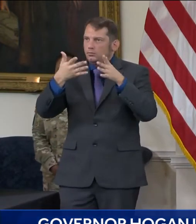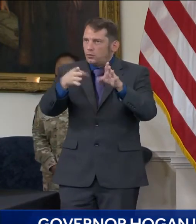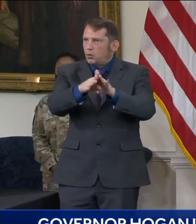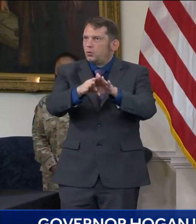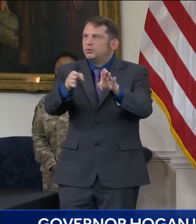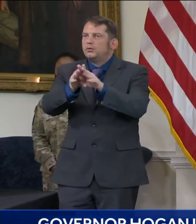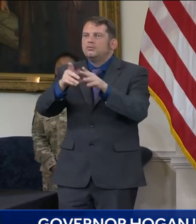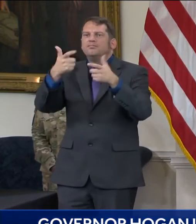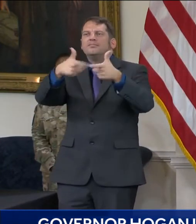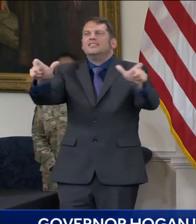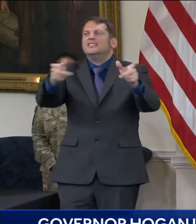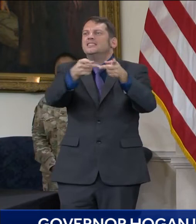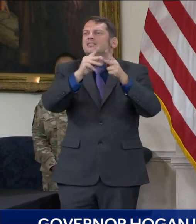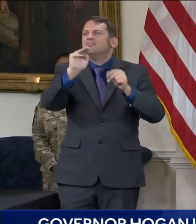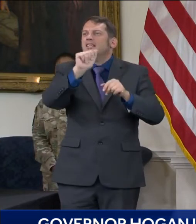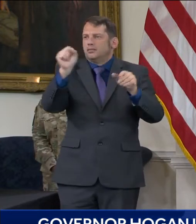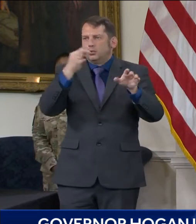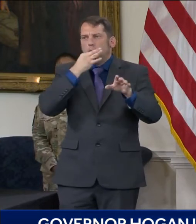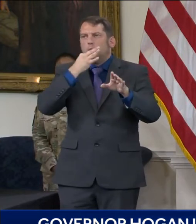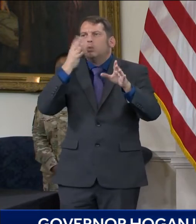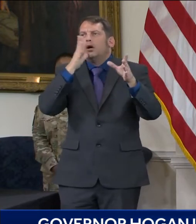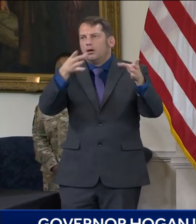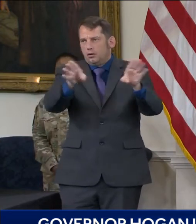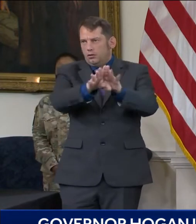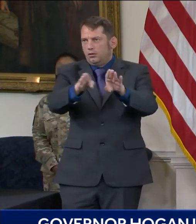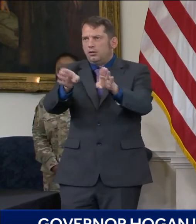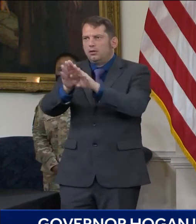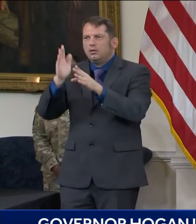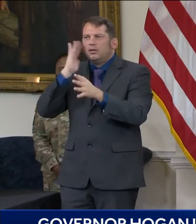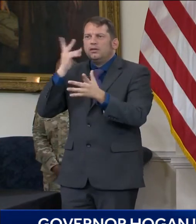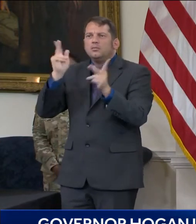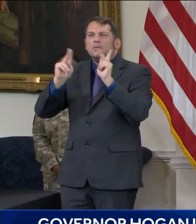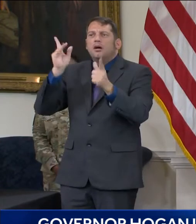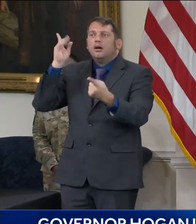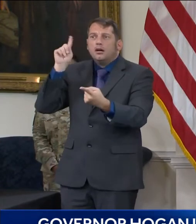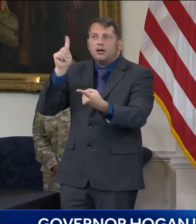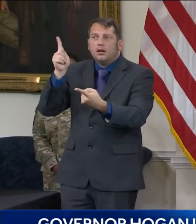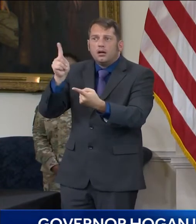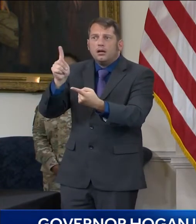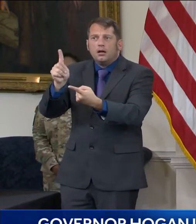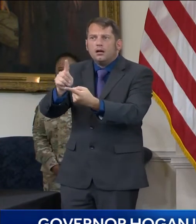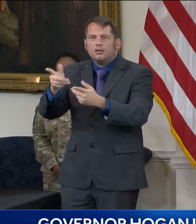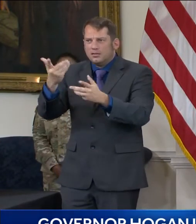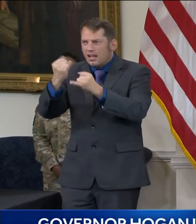AT SOME POINT SOON WILL BE SHUTTING DOWN MASS VACCINATION SITES AND EVERYTHING WILL BE YOU KNOW FINDING THOSE LAST FEW